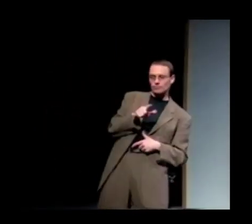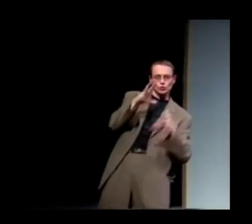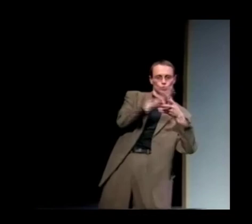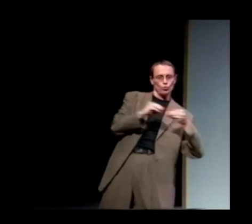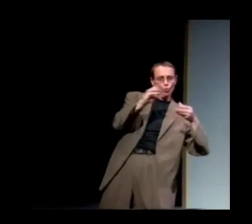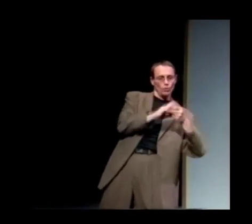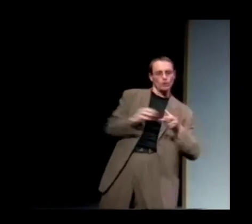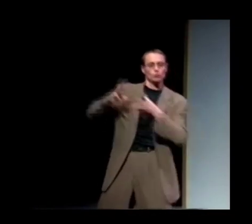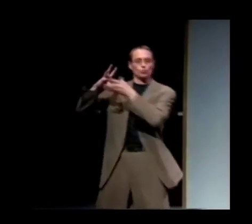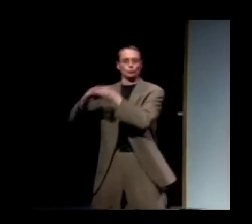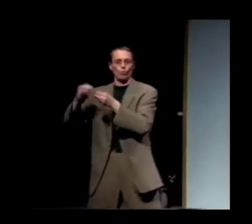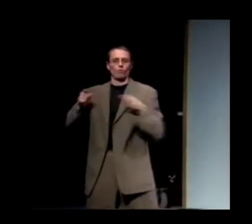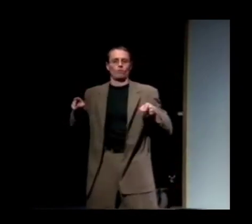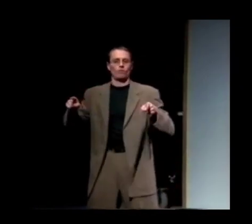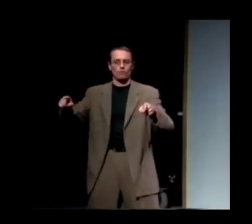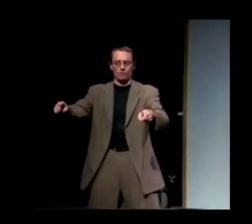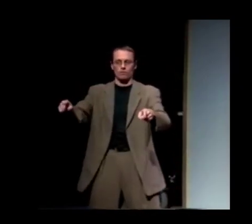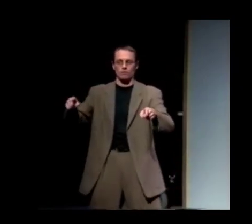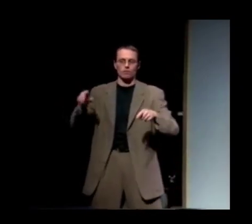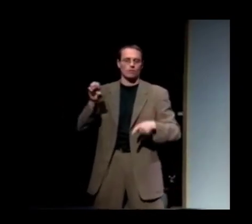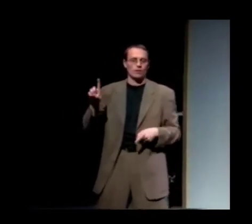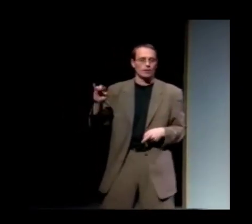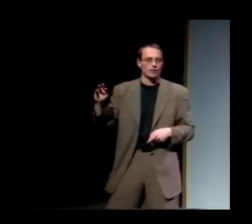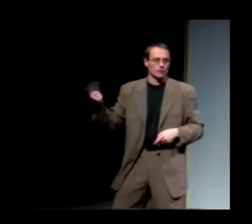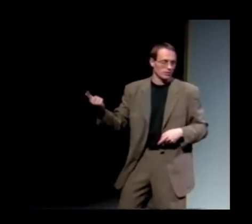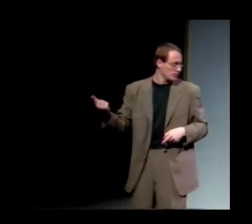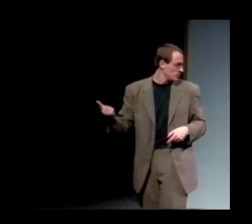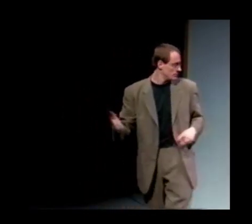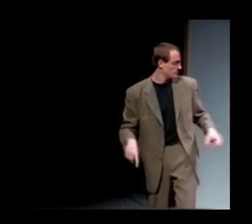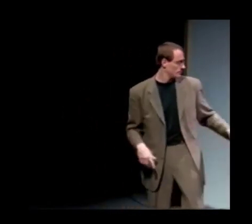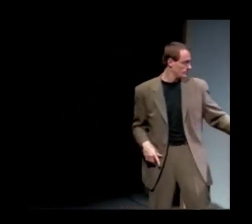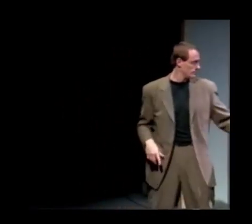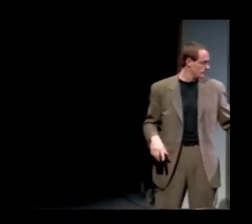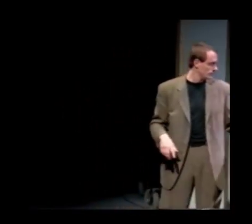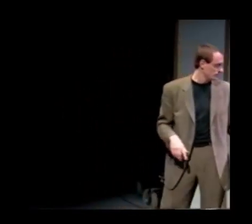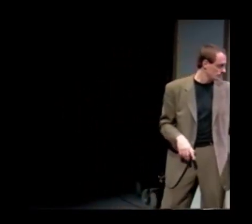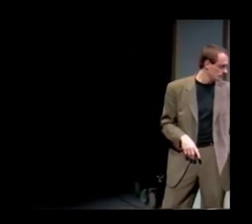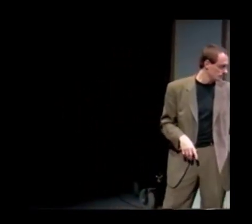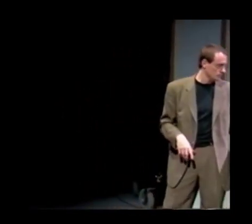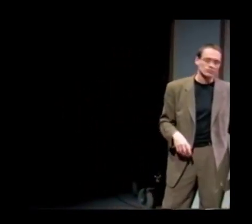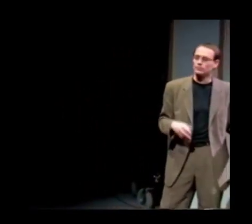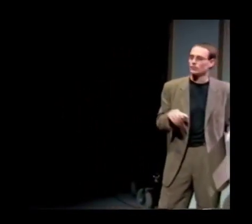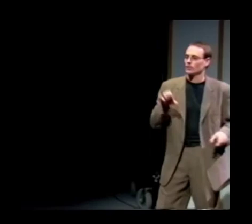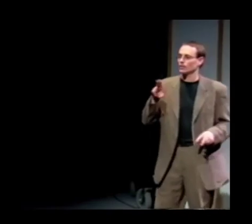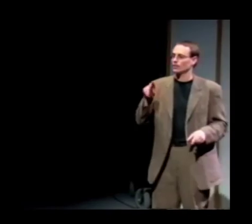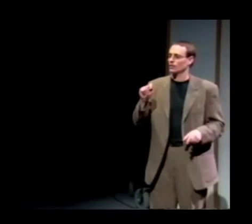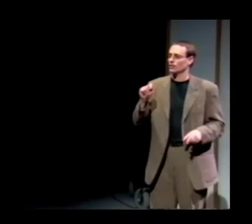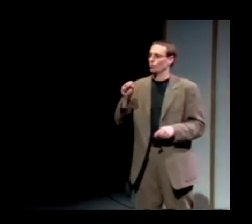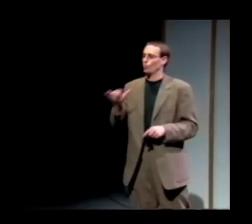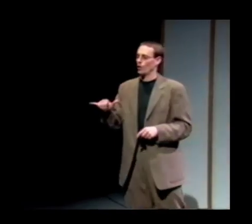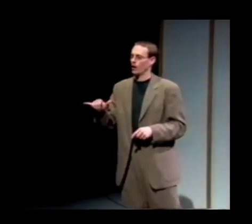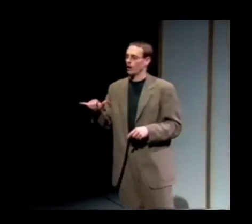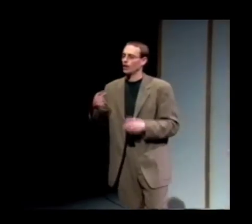AND HE PULLS OUT THE KNIFE, AND THEN YOU CUT BACK TO THE WOMAN IN THE SHOWER. SHE SEES HIM, SHE SCREAMS, AND THEN YOU CUT BACK TO THE MAN STABBING THE WOMAN.